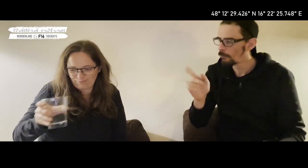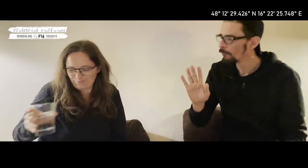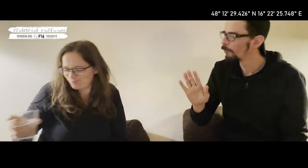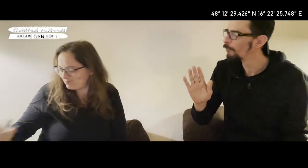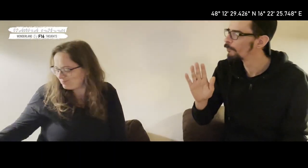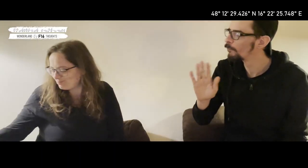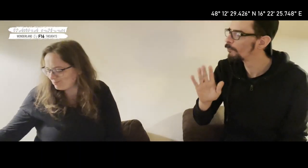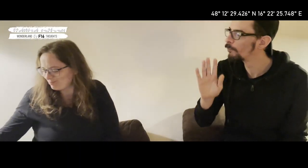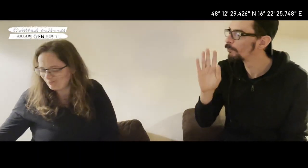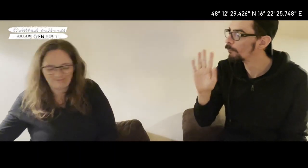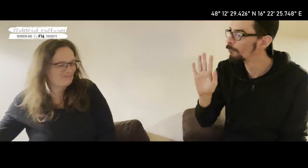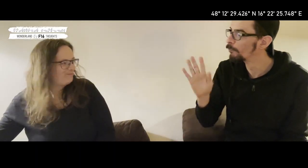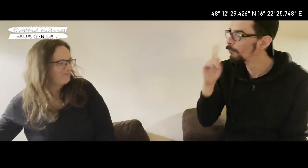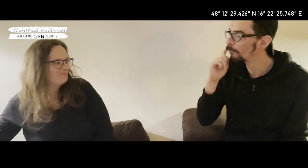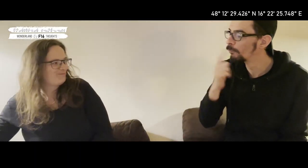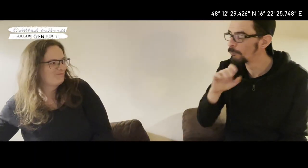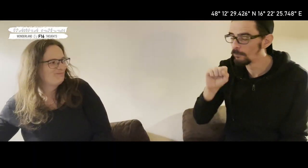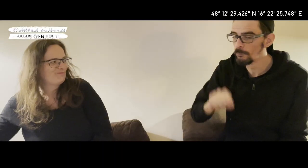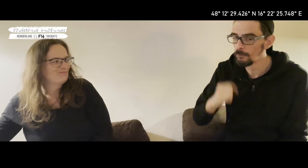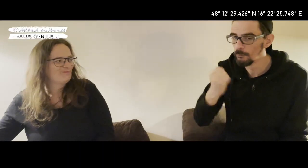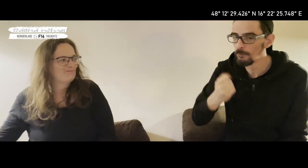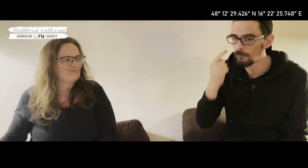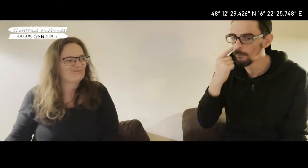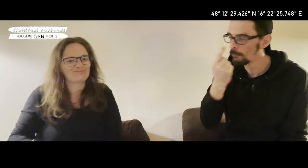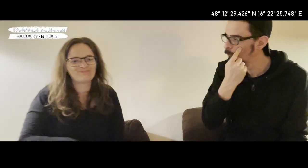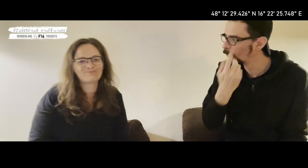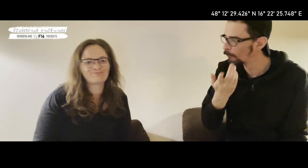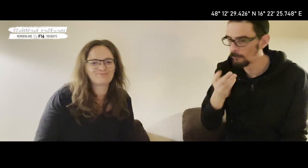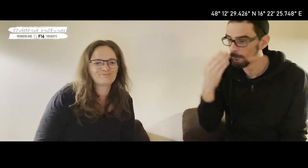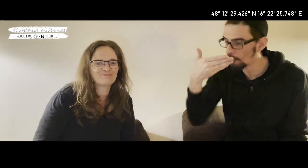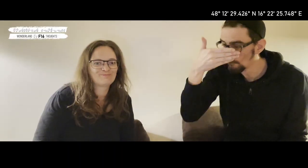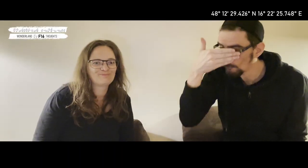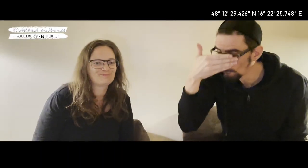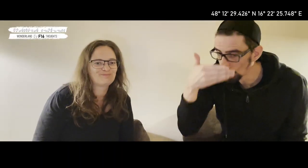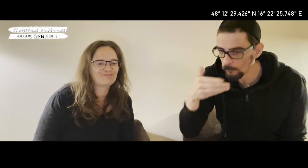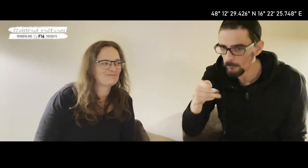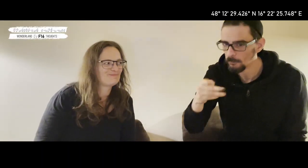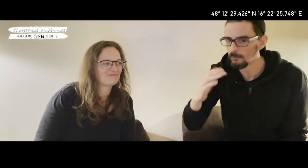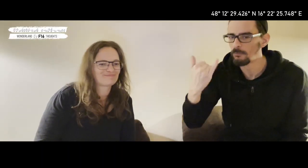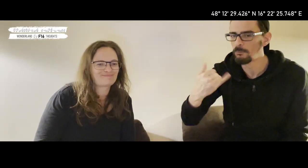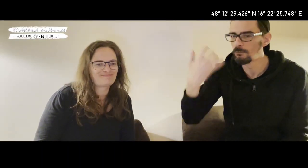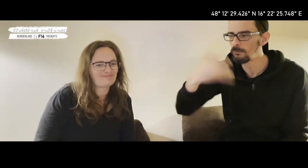Imagine you are so close to the screen, that it not only destroys the eyes, especially if you are deaf